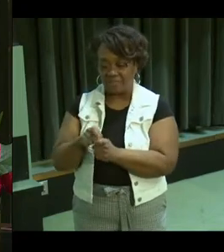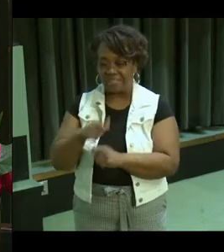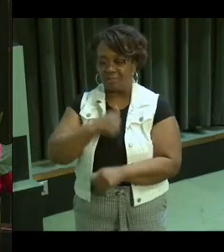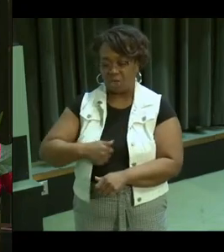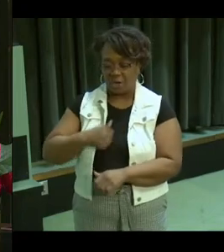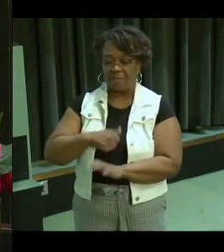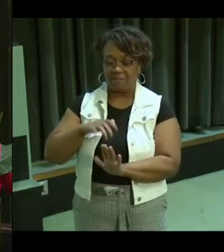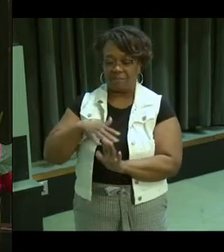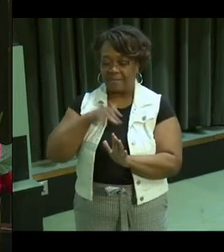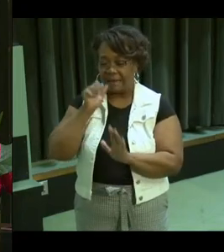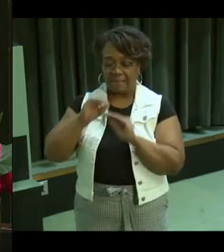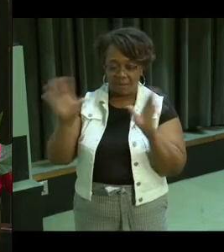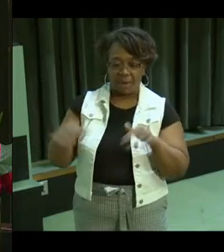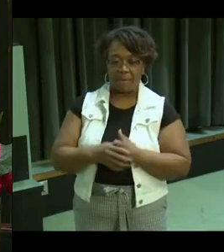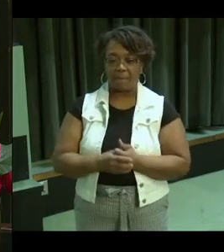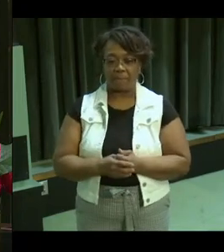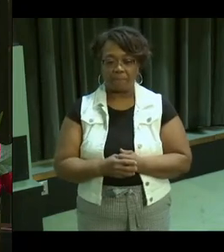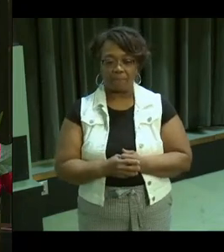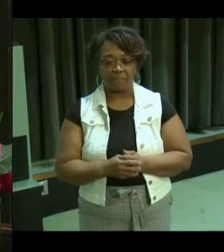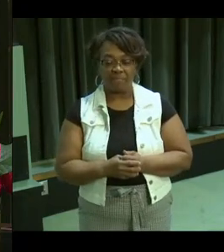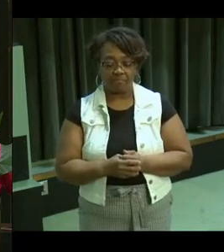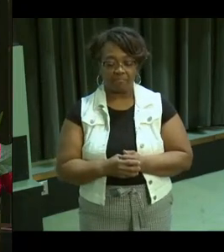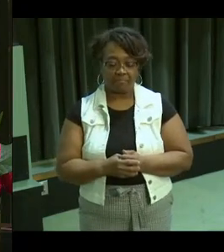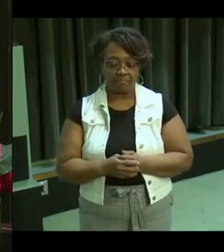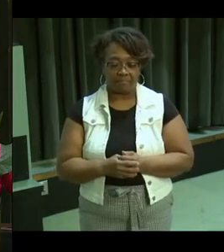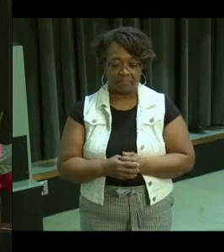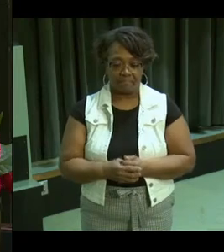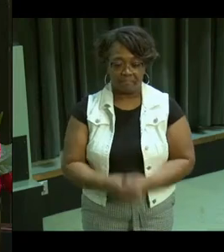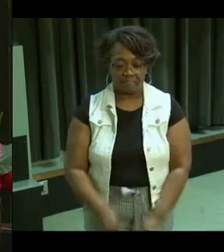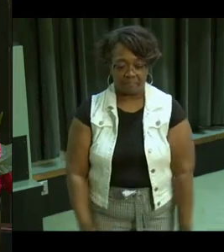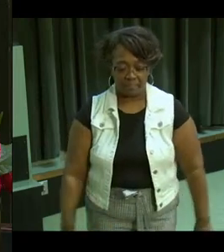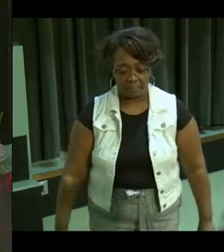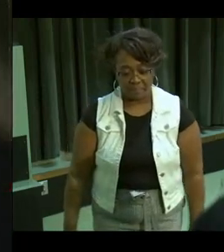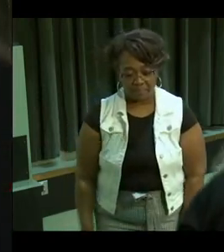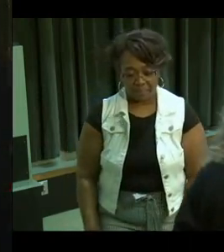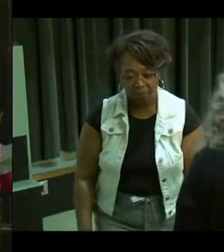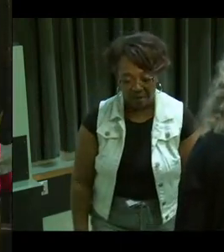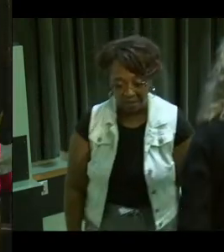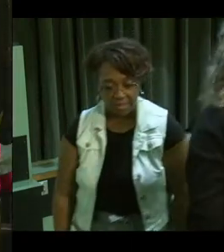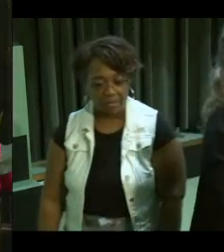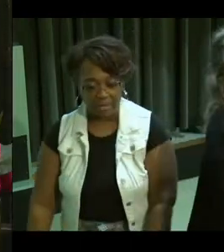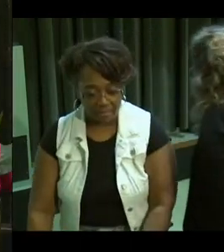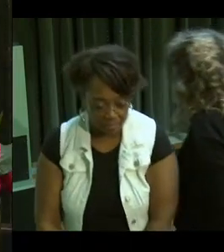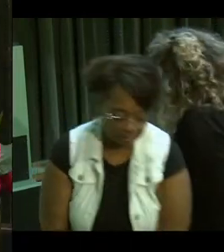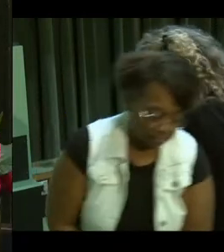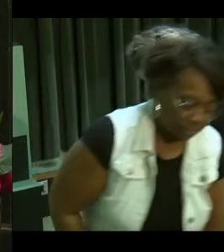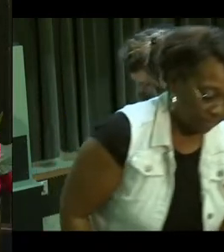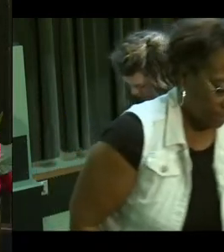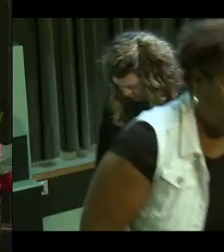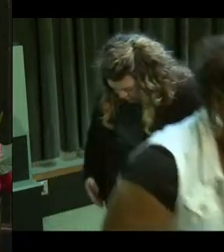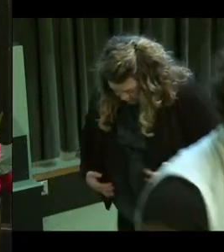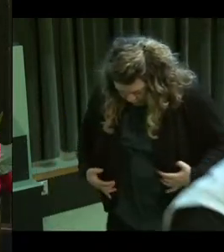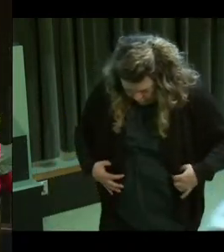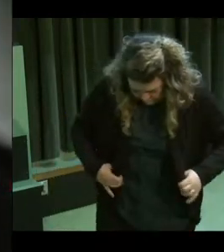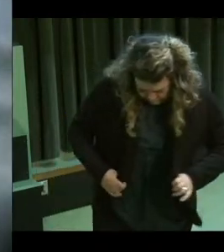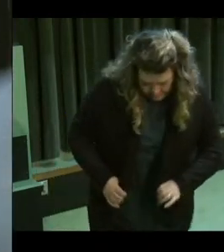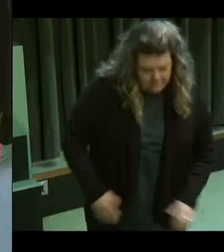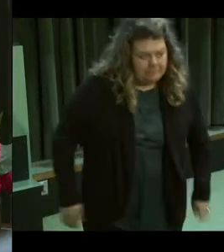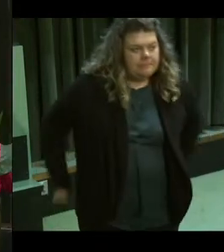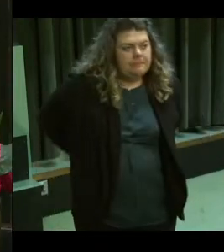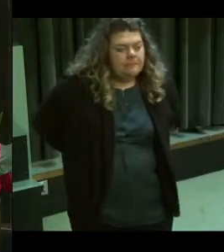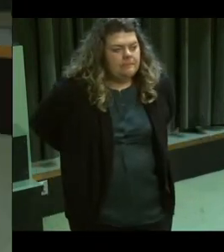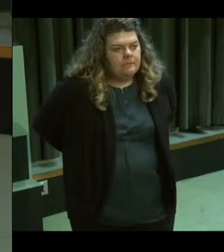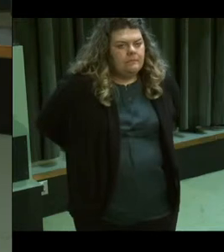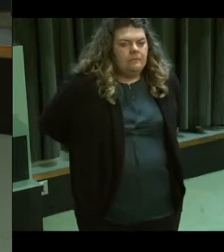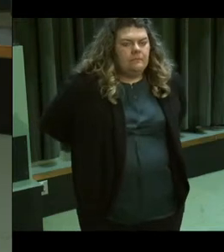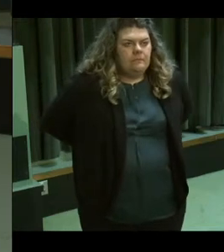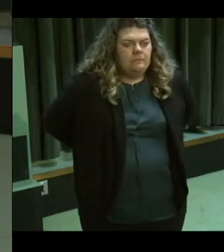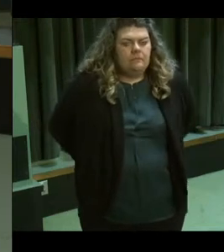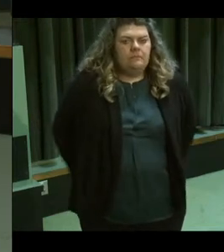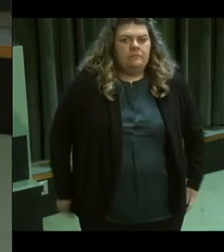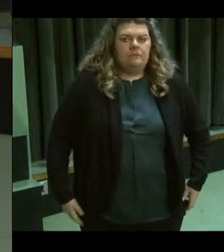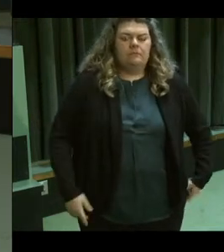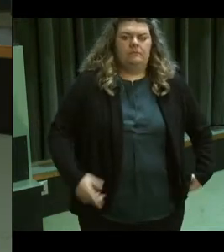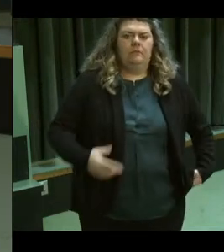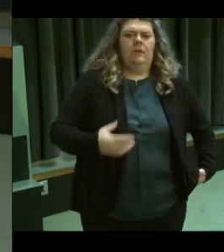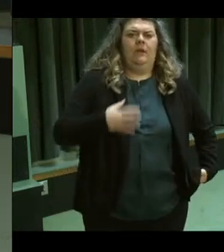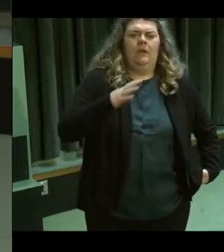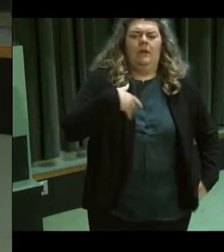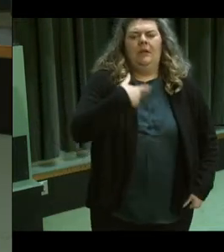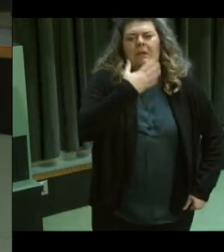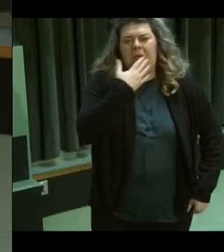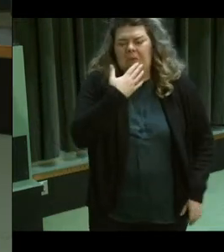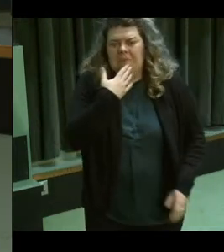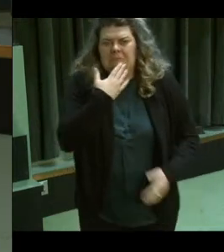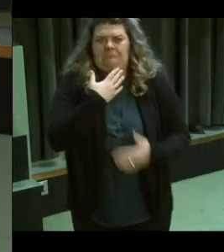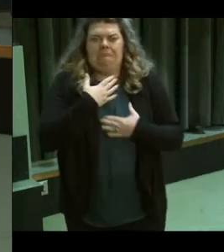Sorry.